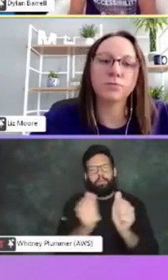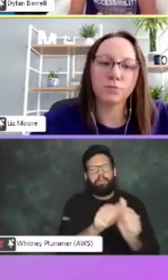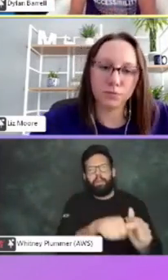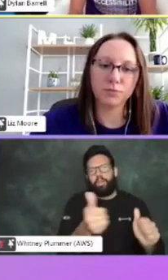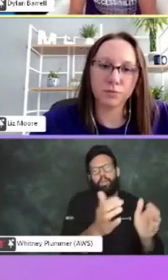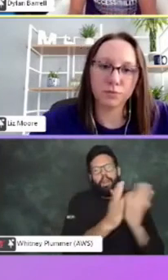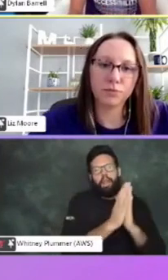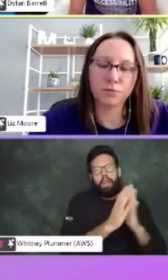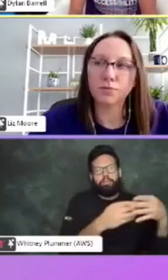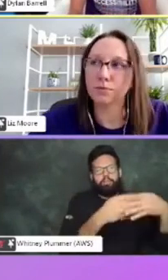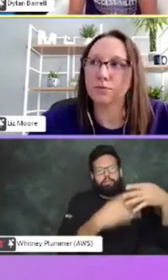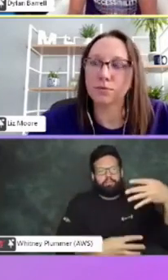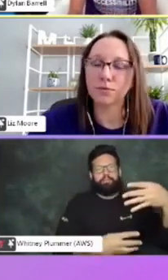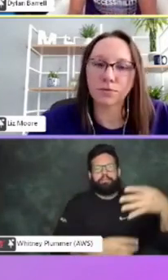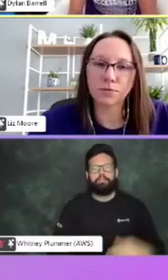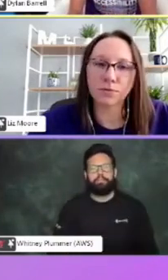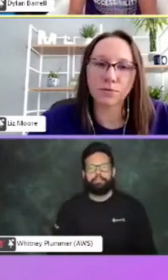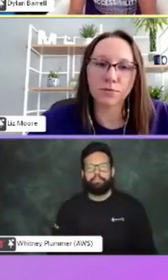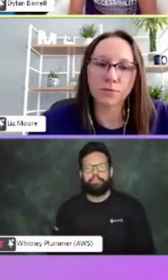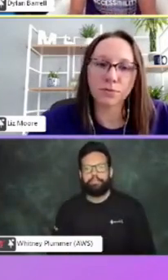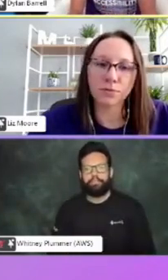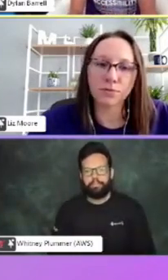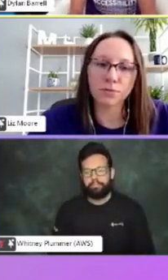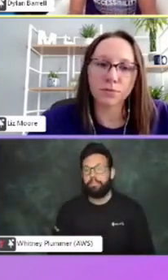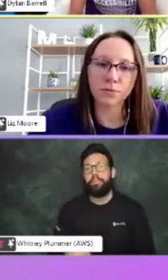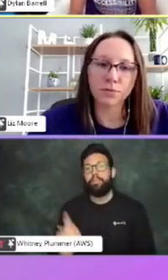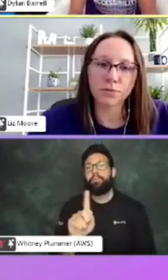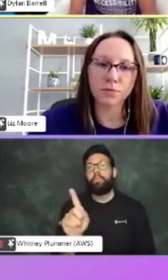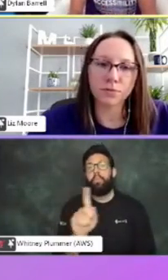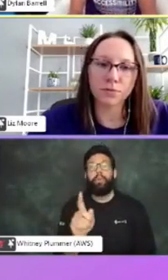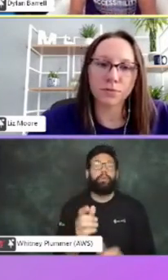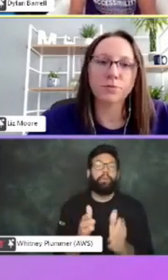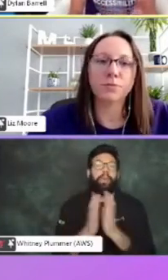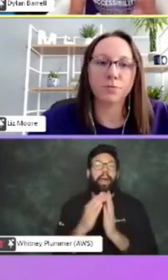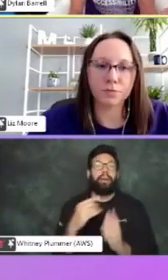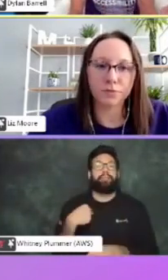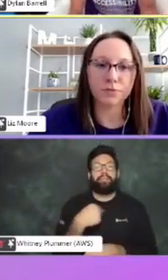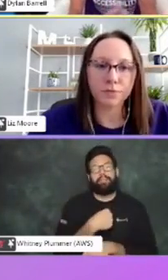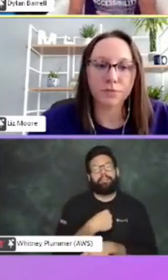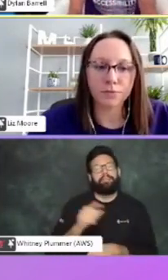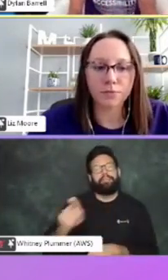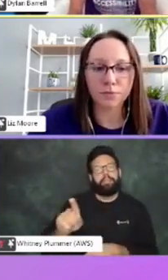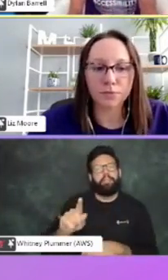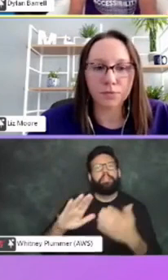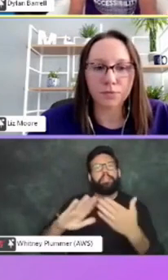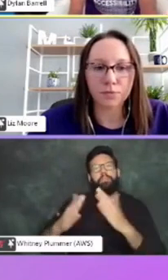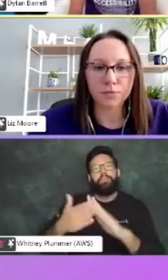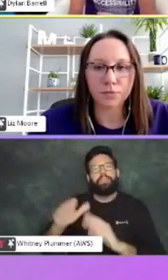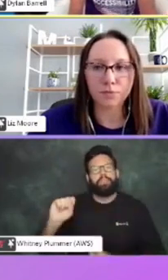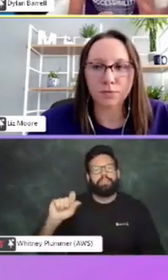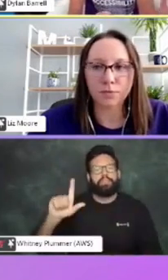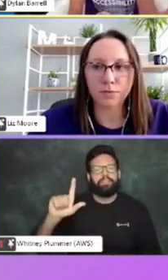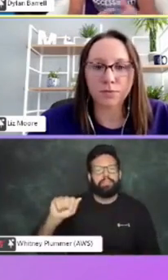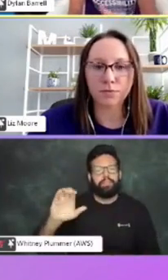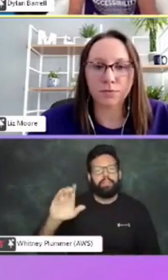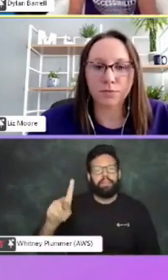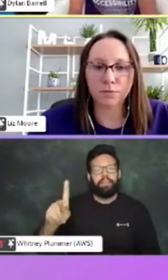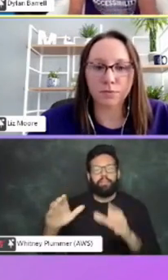So the places you can do that is once again, the axe community Slack or on the axe-core GitHub project as well,